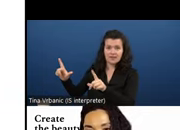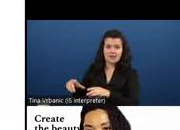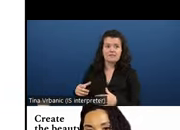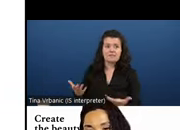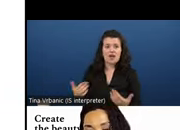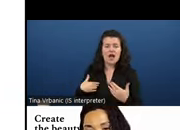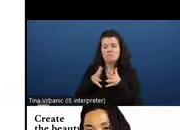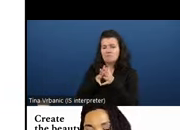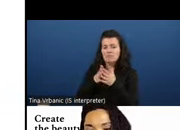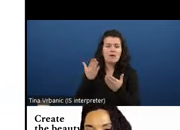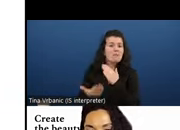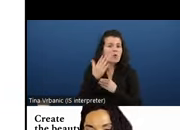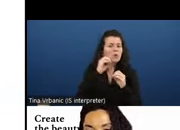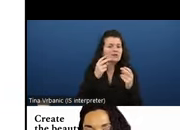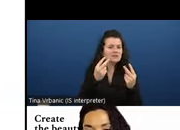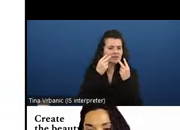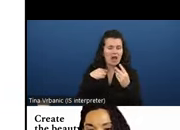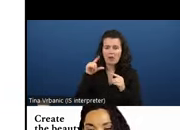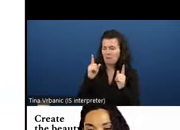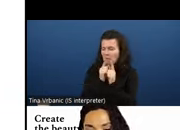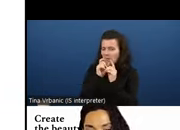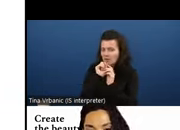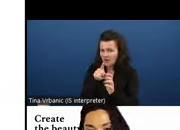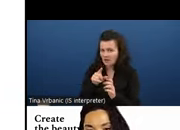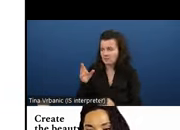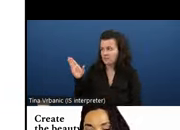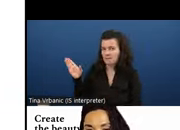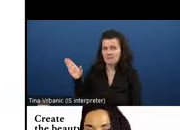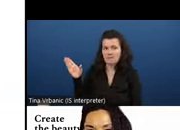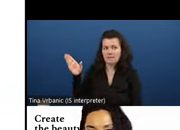around diversity, equity and inclusion. 15:17:46 Before I go into our partnership